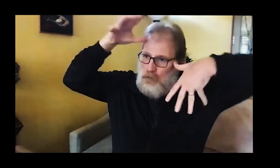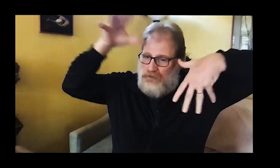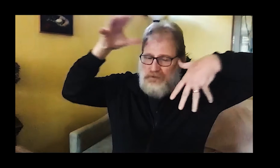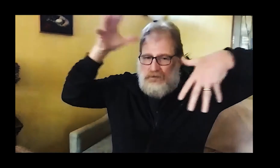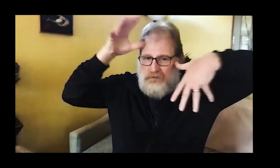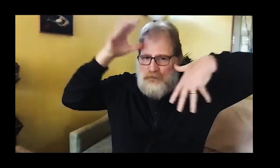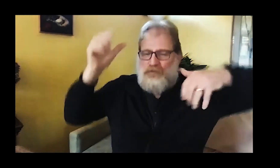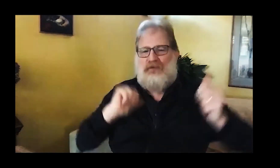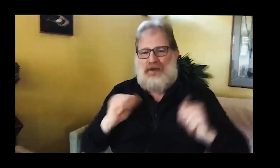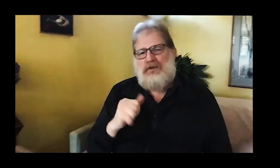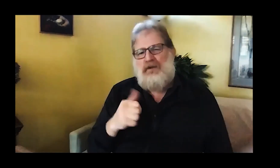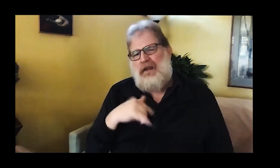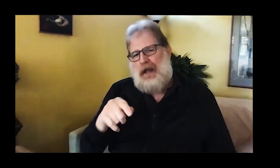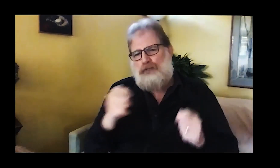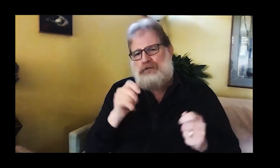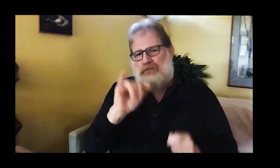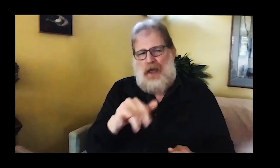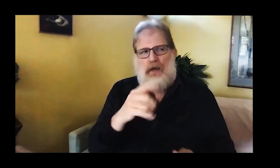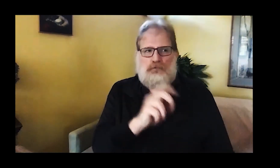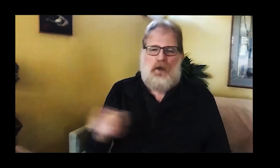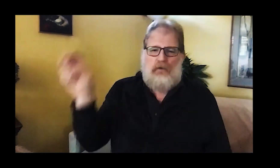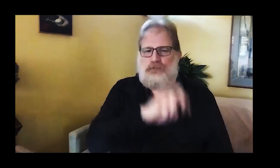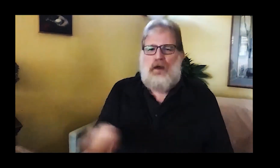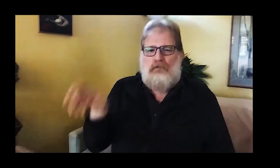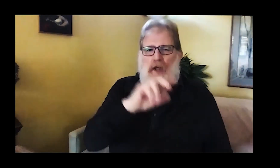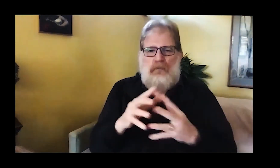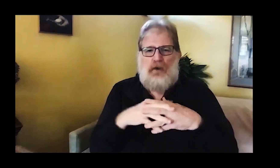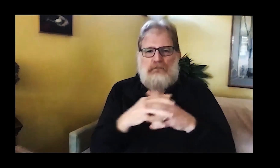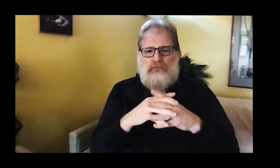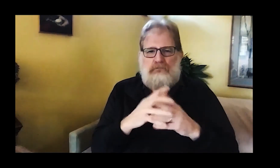This - we signed like this Deaf Moose Theater. I did some directing there we had a traveling show.